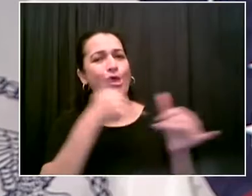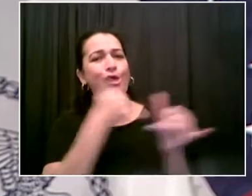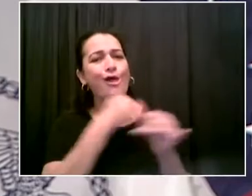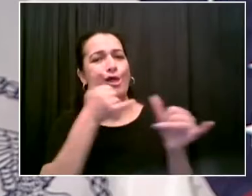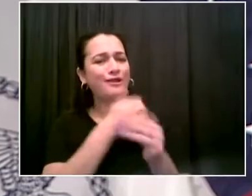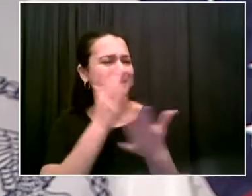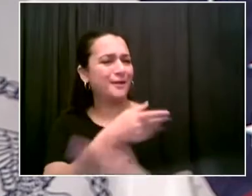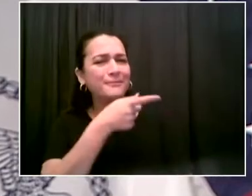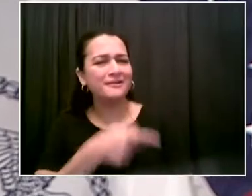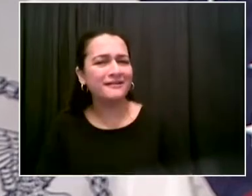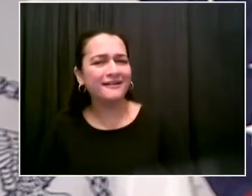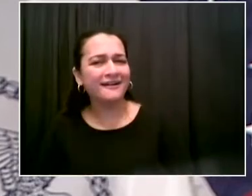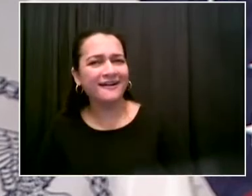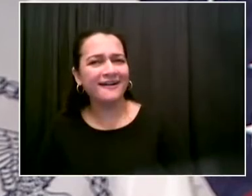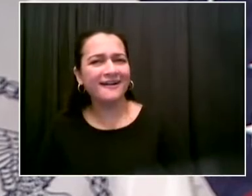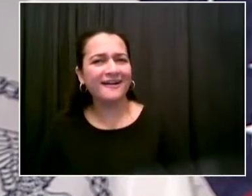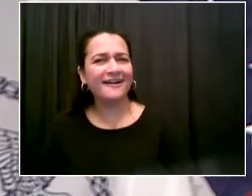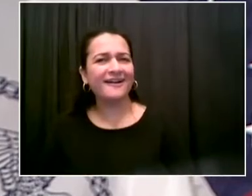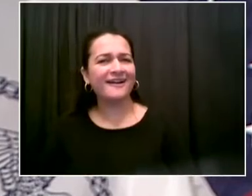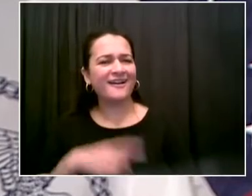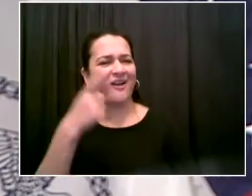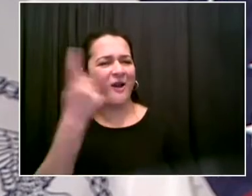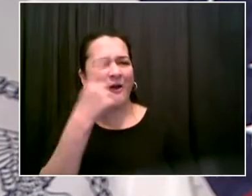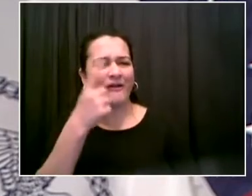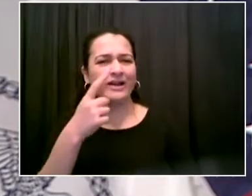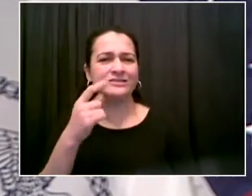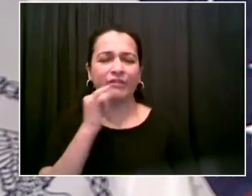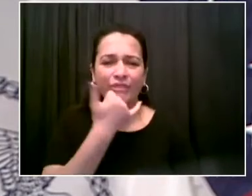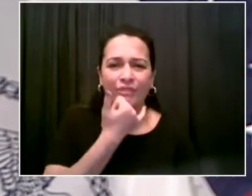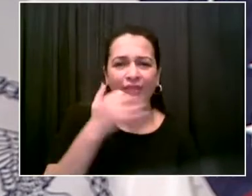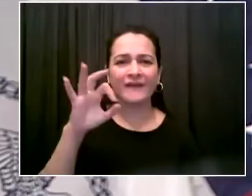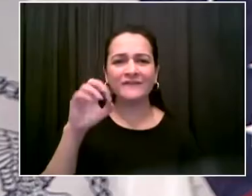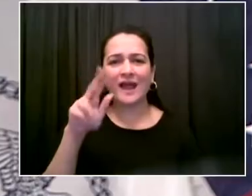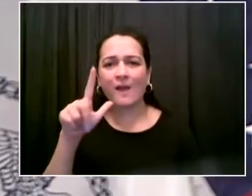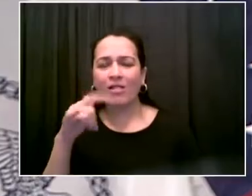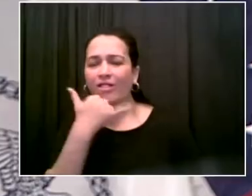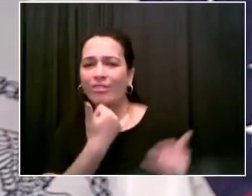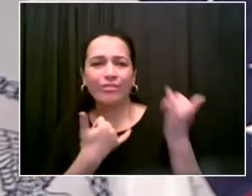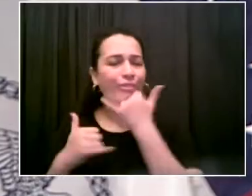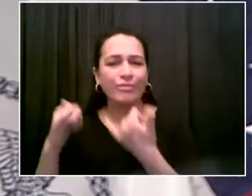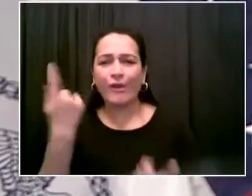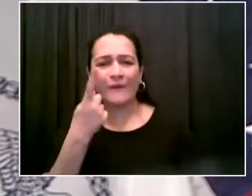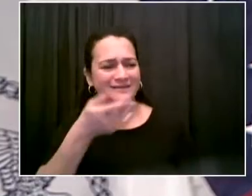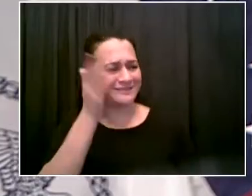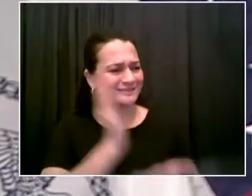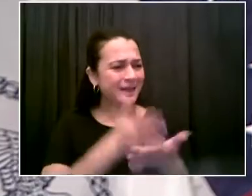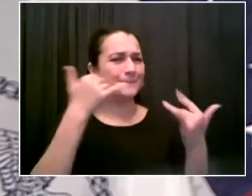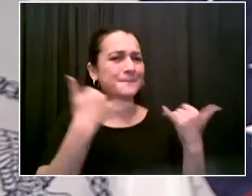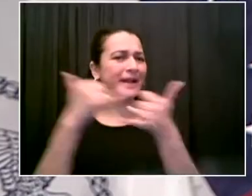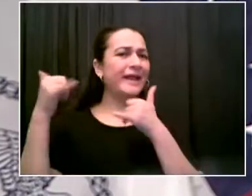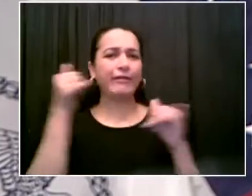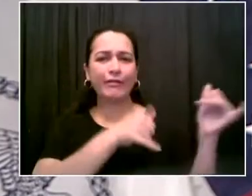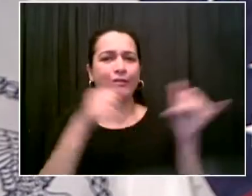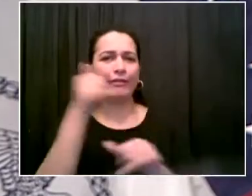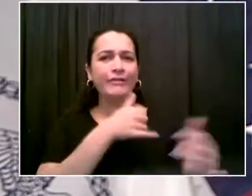RIGHT WAY, STOP NTHUINFOR FILES TRAE YOUNG.